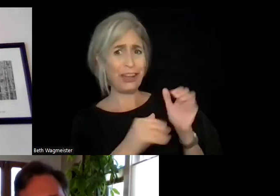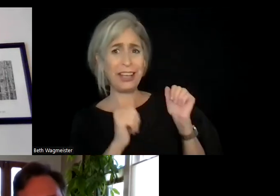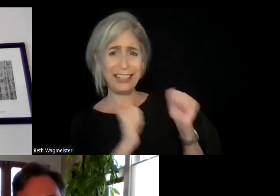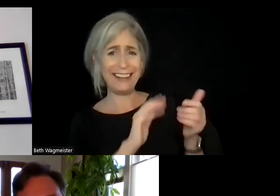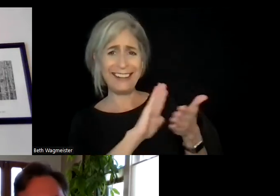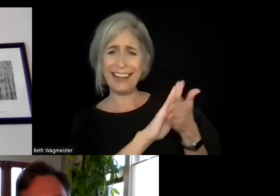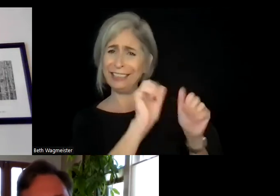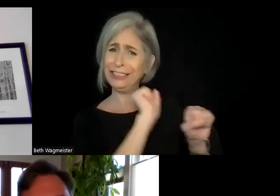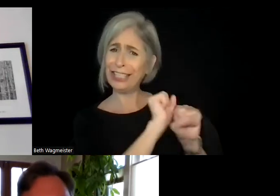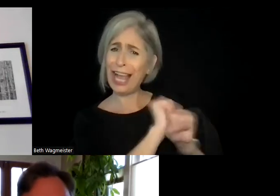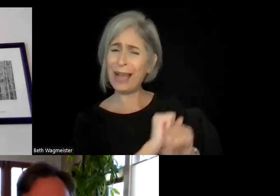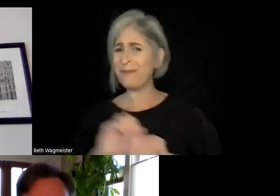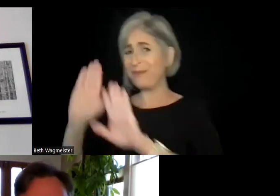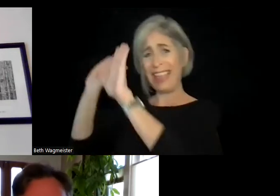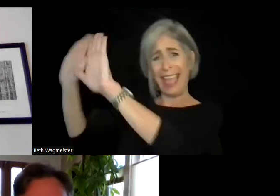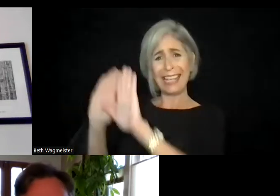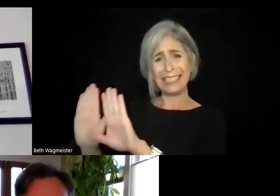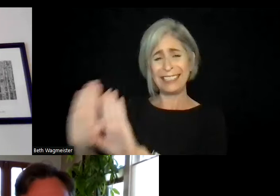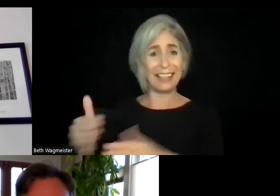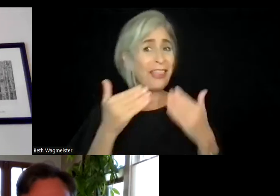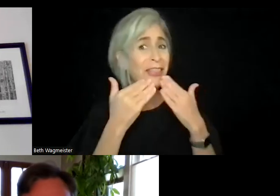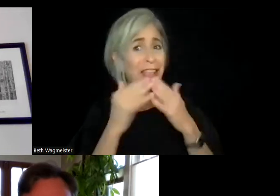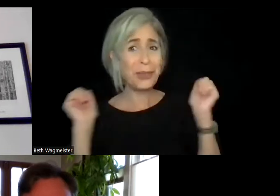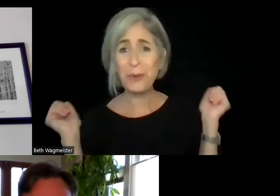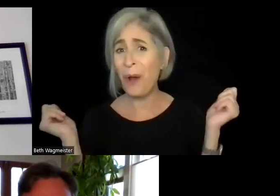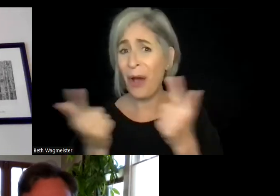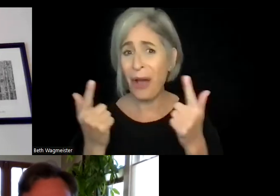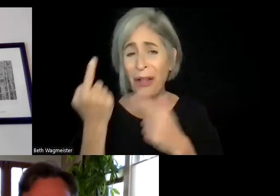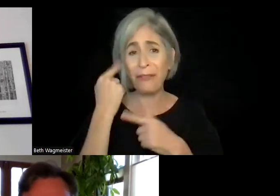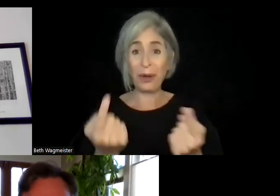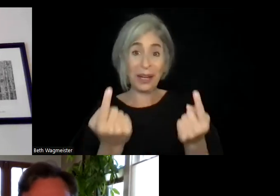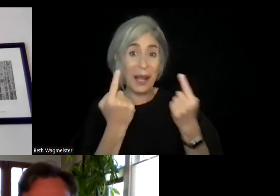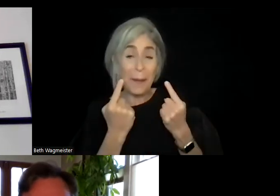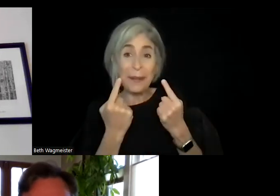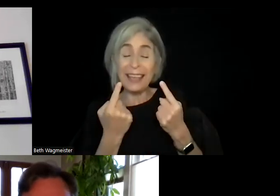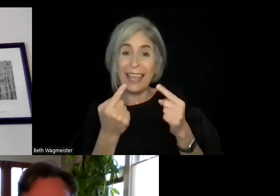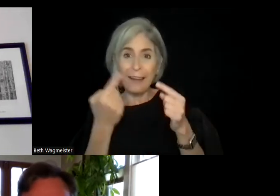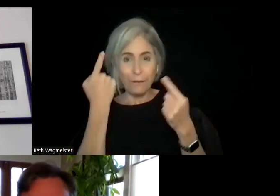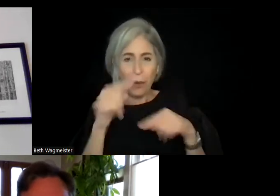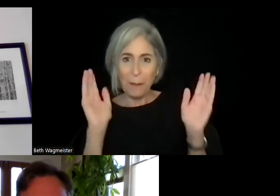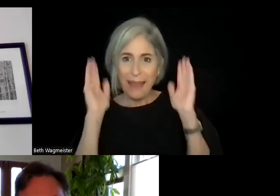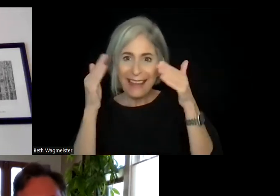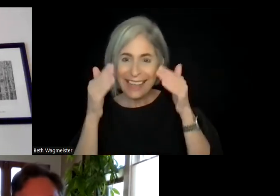questions. >> CHRISTOPHER LEE: I think we're good. We're right on time. Nice job. >> MOHAMMED ALI LOUTFY: Excellent!